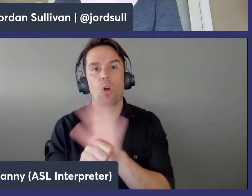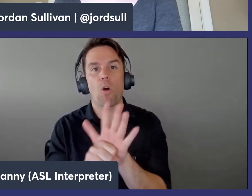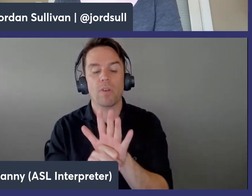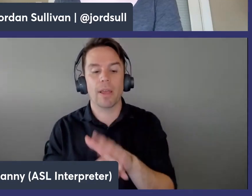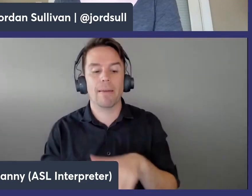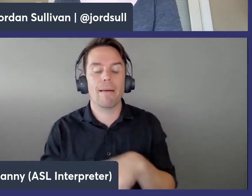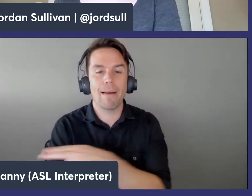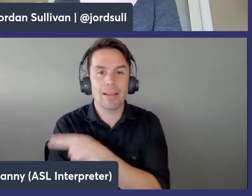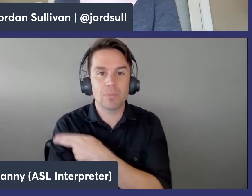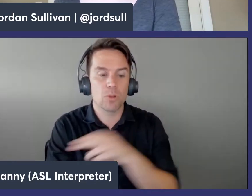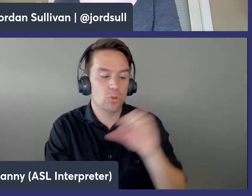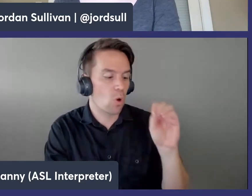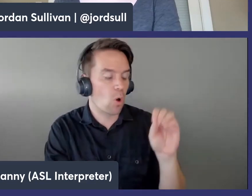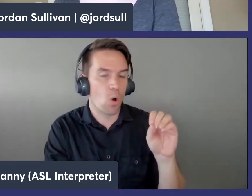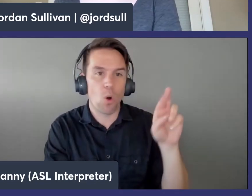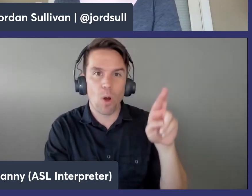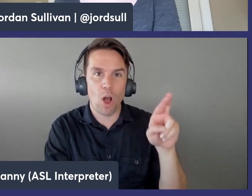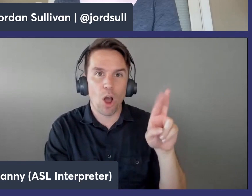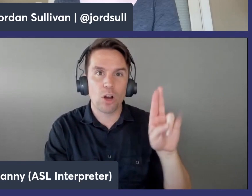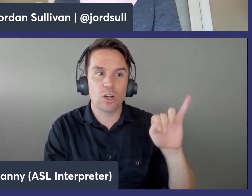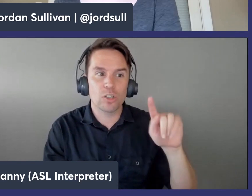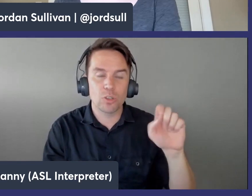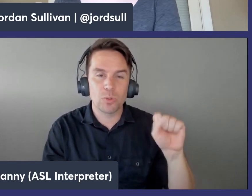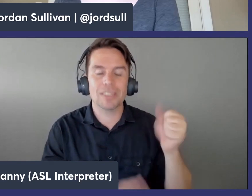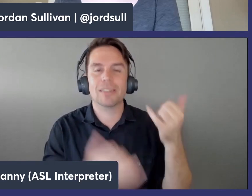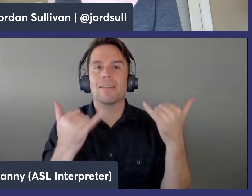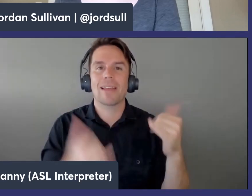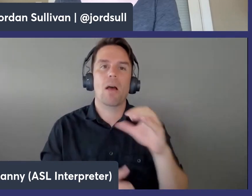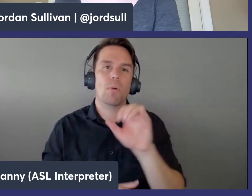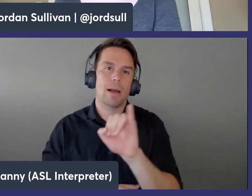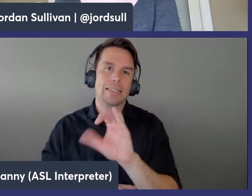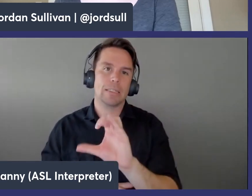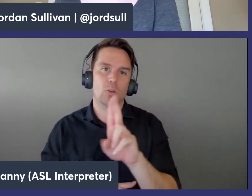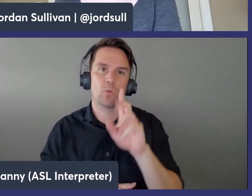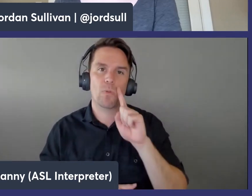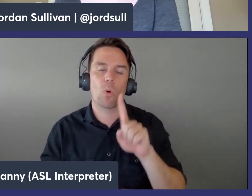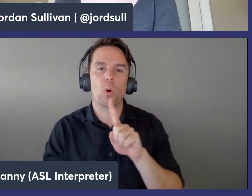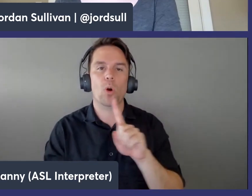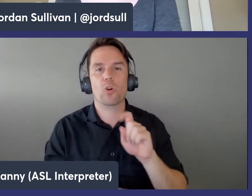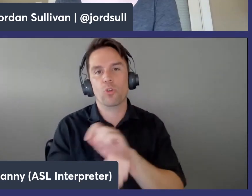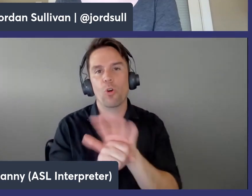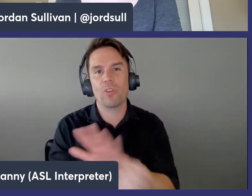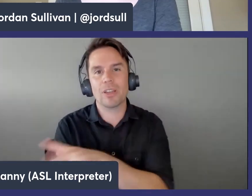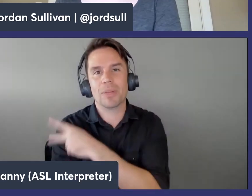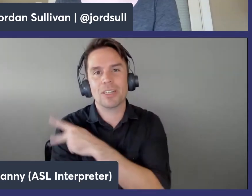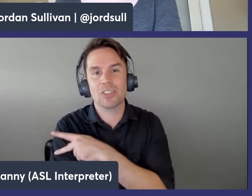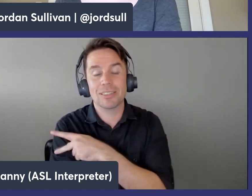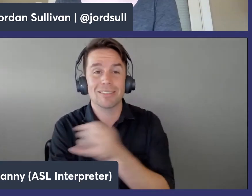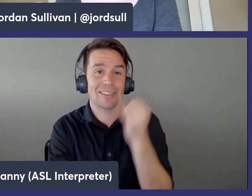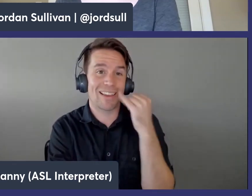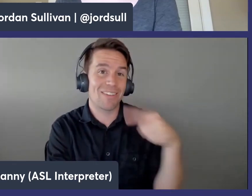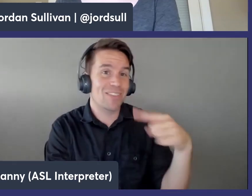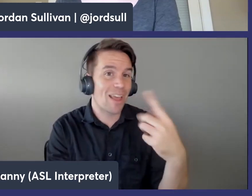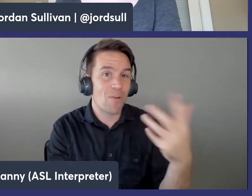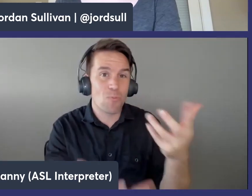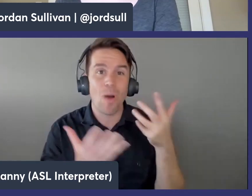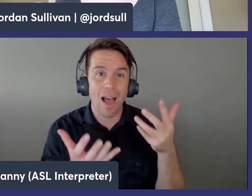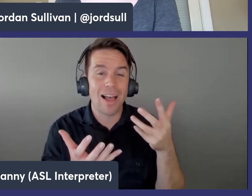into ICU units for COVID patients. And even if they wanted to afford us, they couldn't bring us in because of the infection risk.